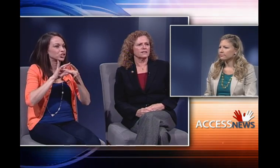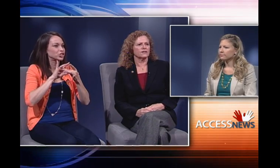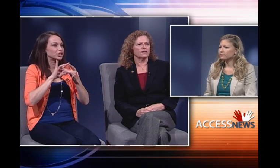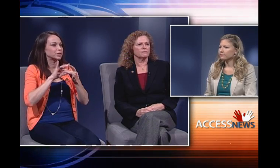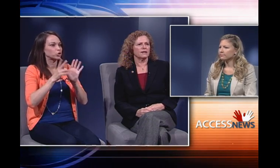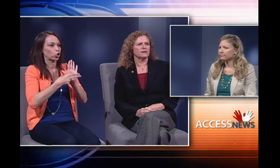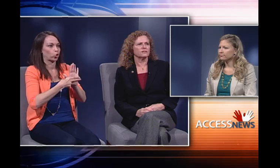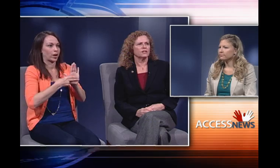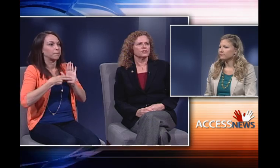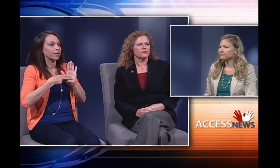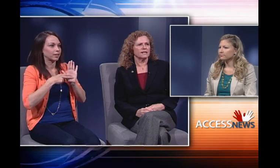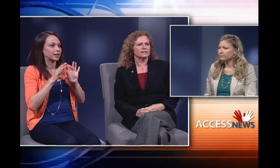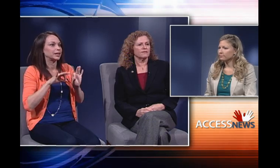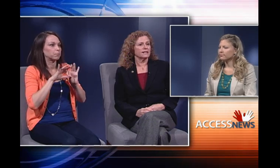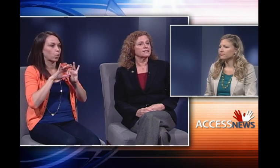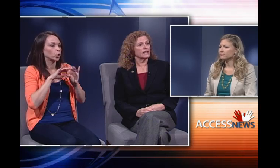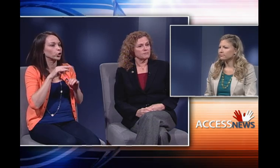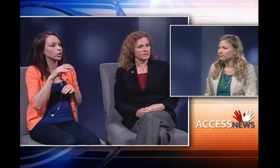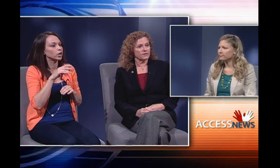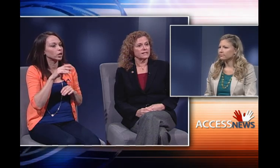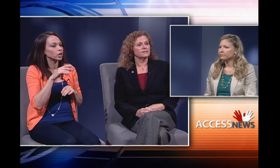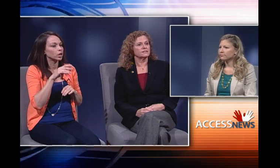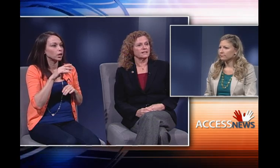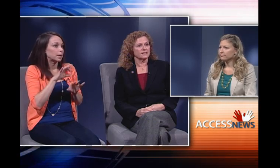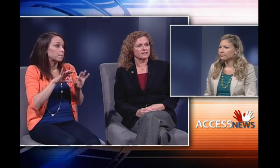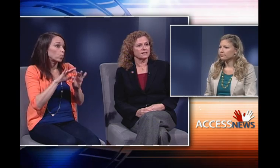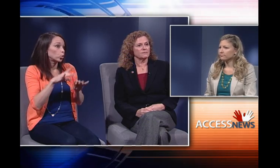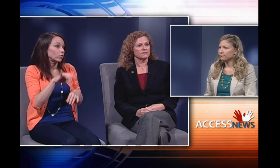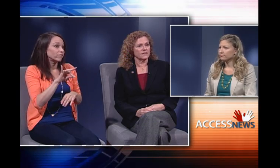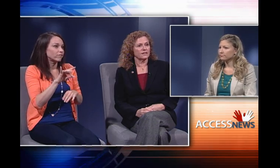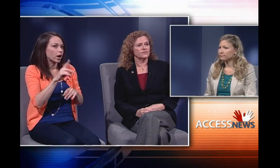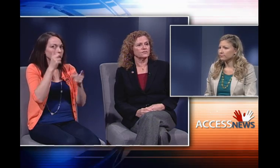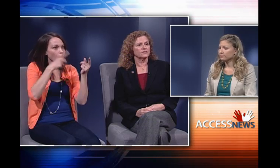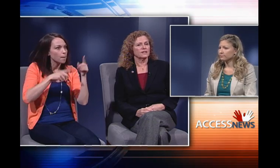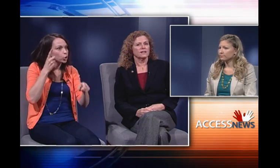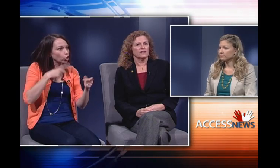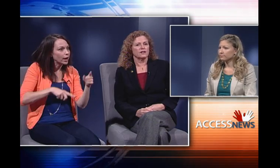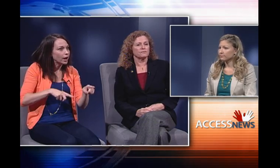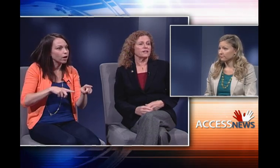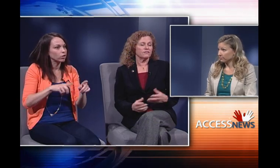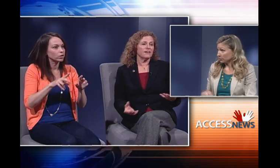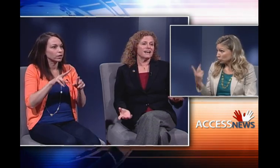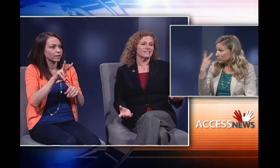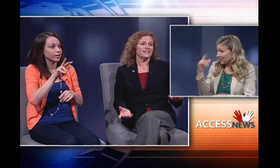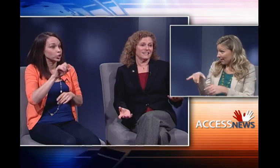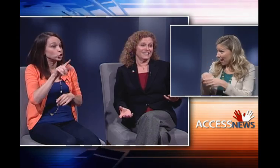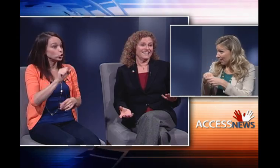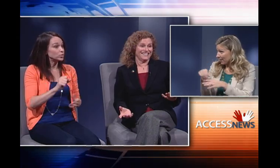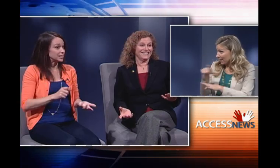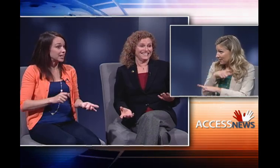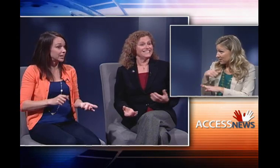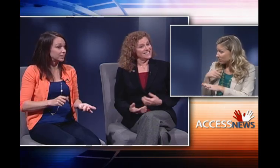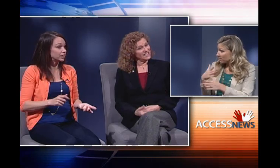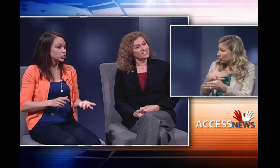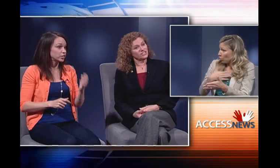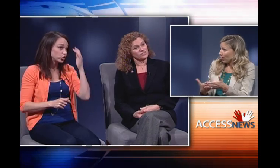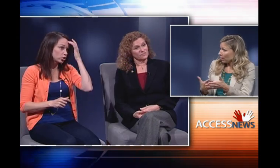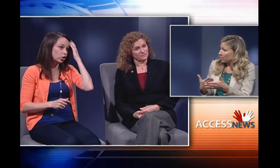it's all about trying to find common ground and common values. And in fact-- Do you see that in the legislature? Yes, I do.